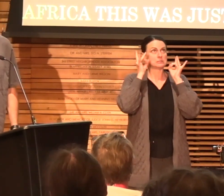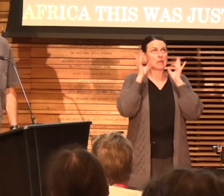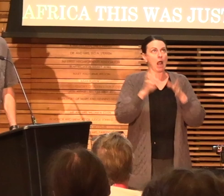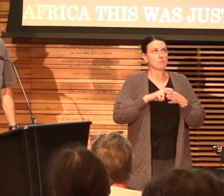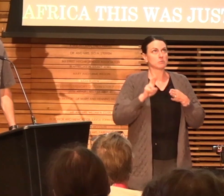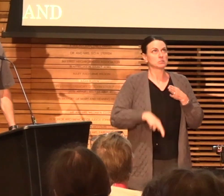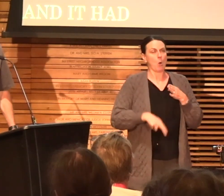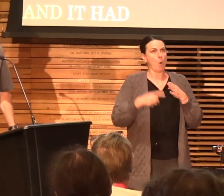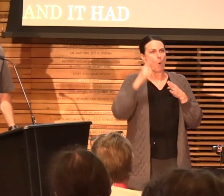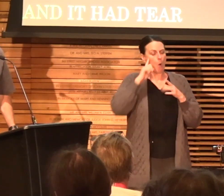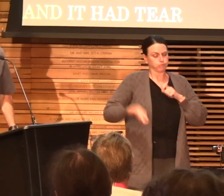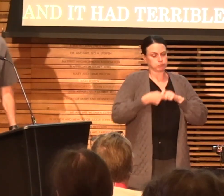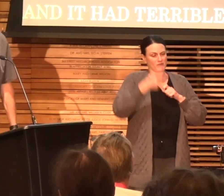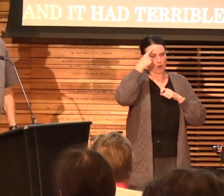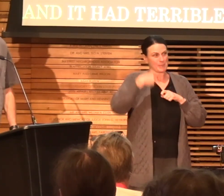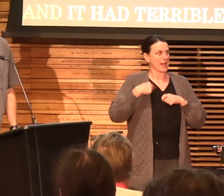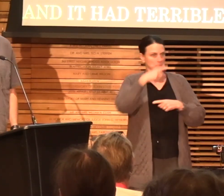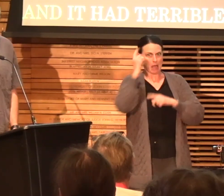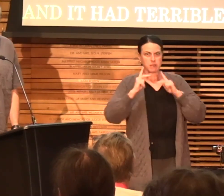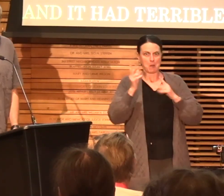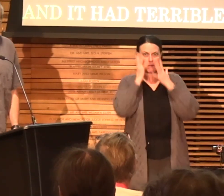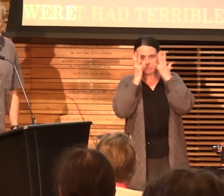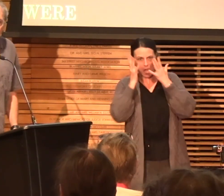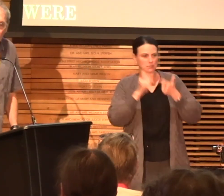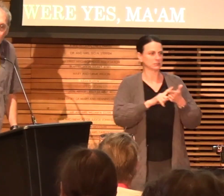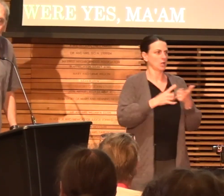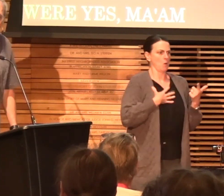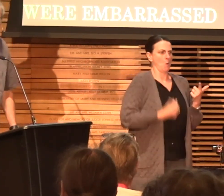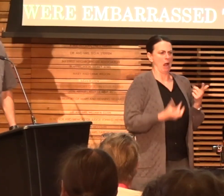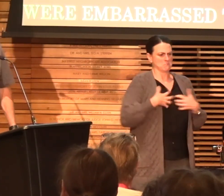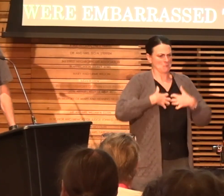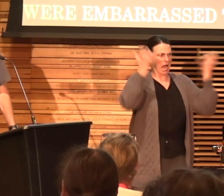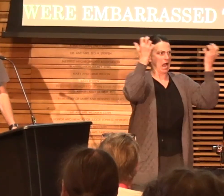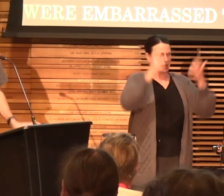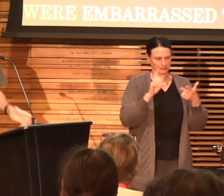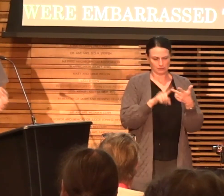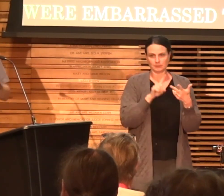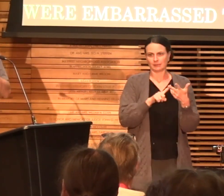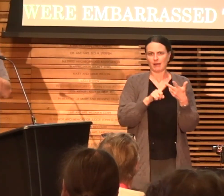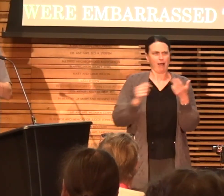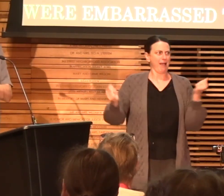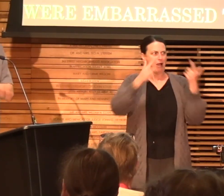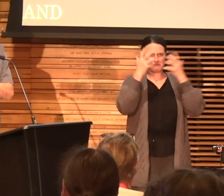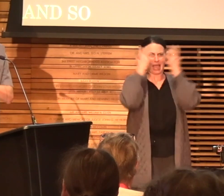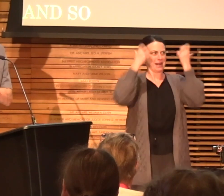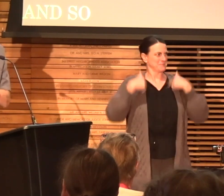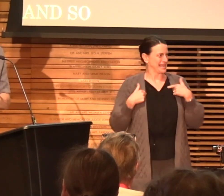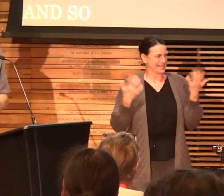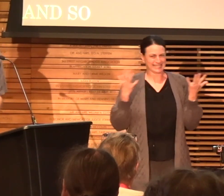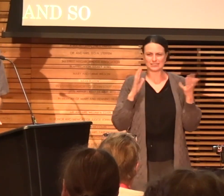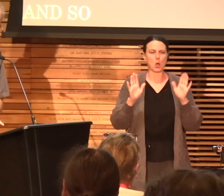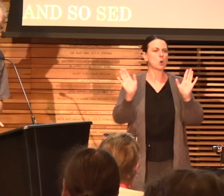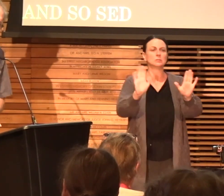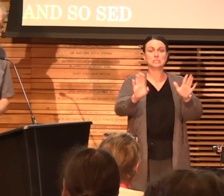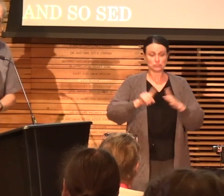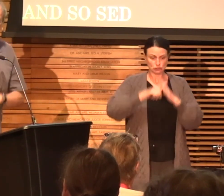The Blacks were embarrassed, the whites were appalled. And so," he said, "don't start racial controversy,